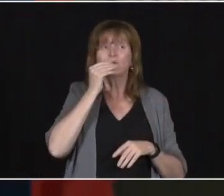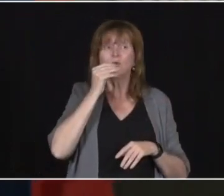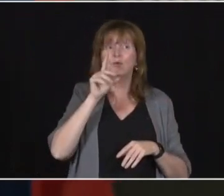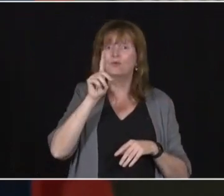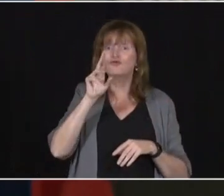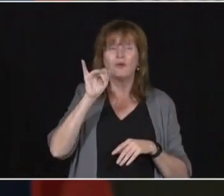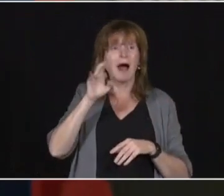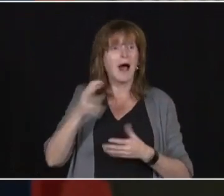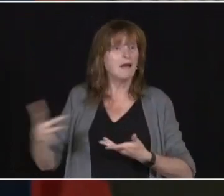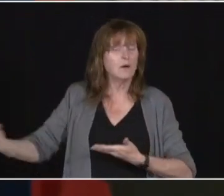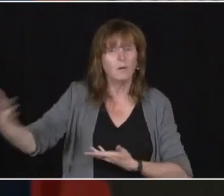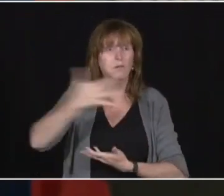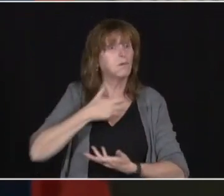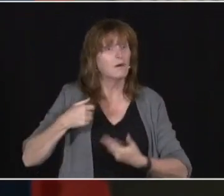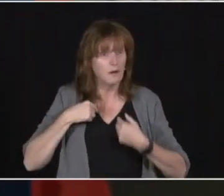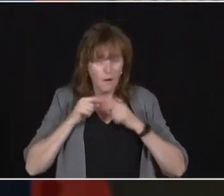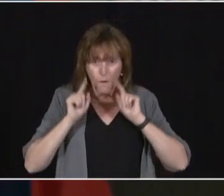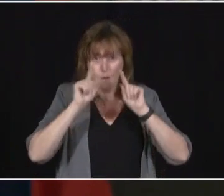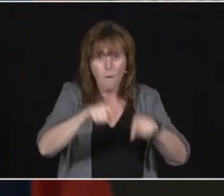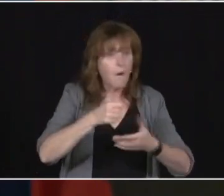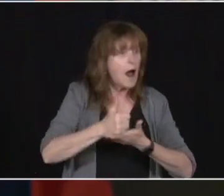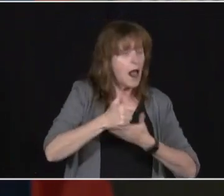is great.